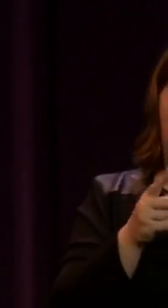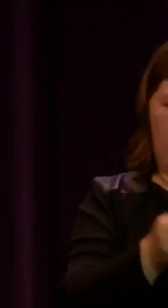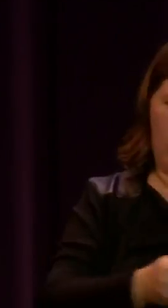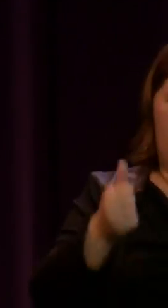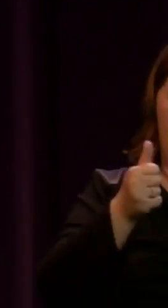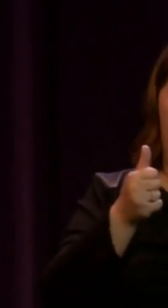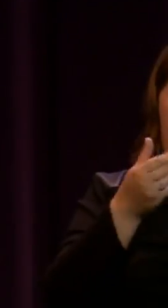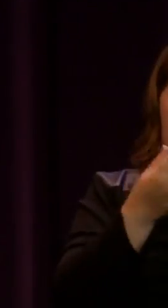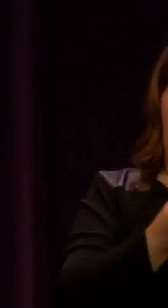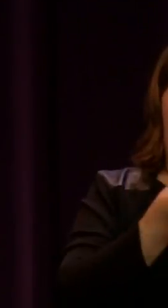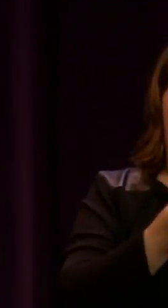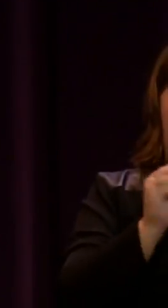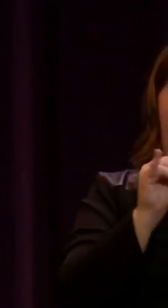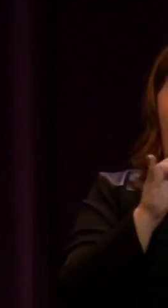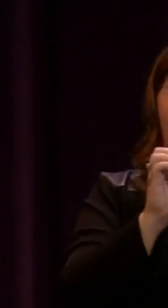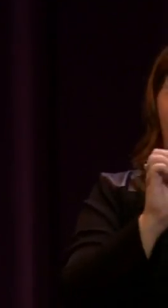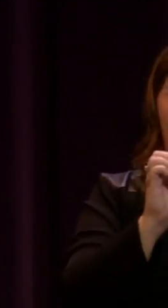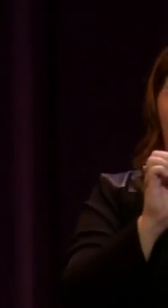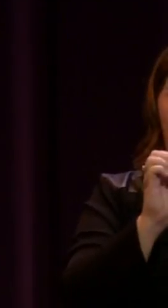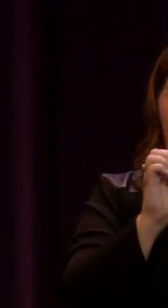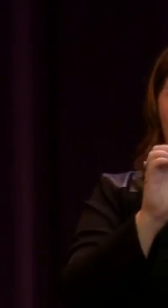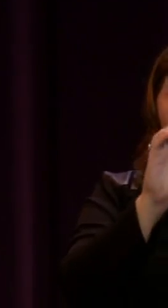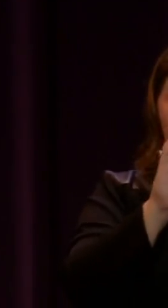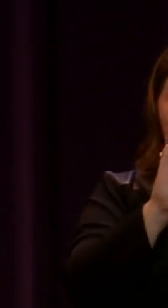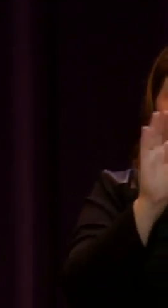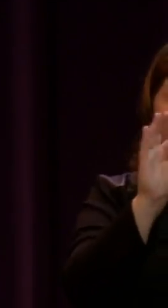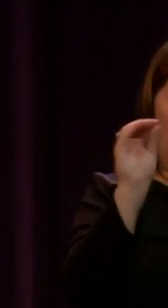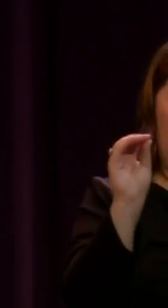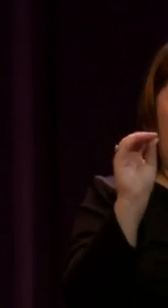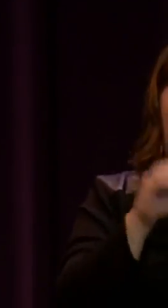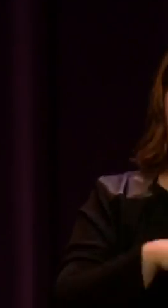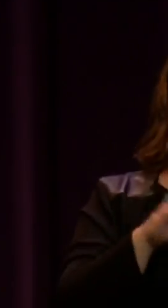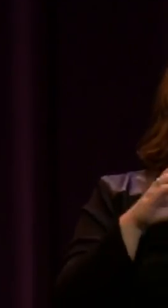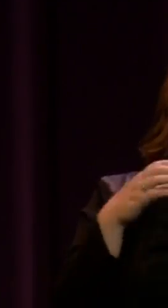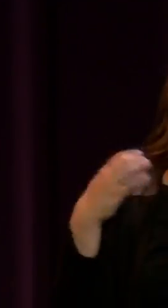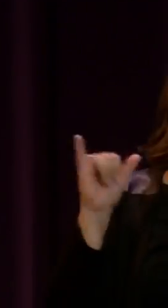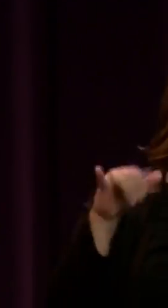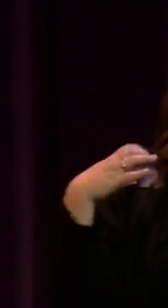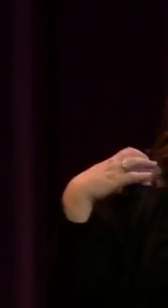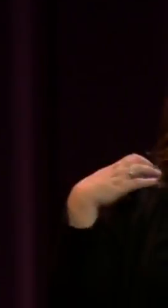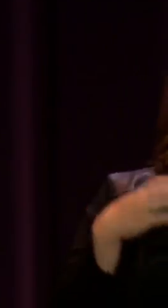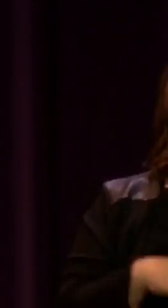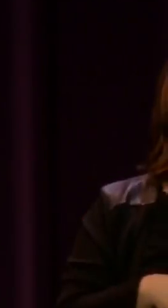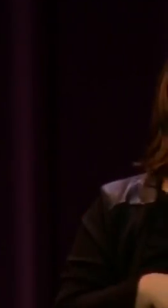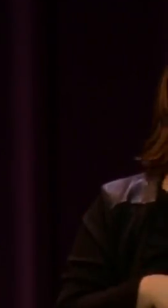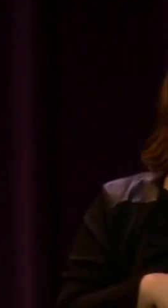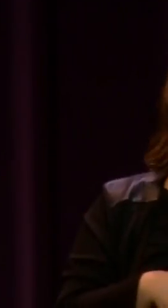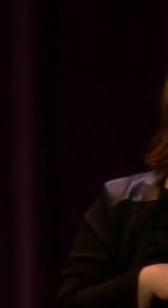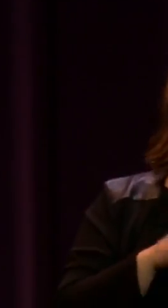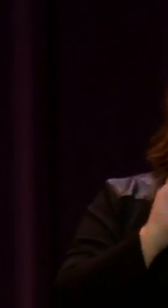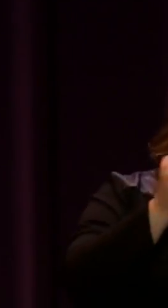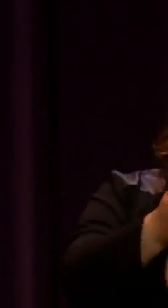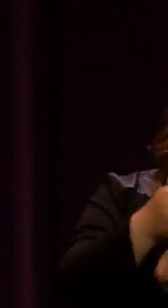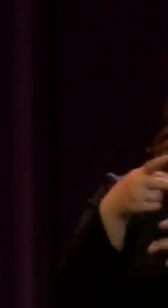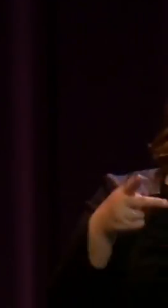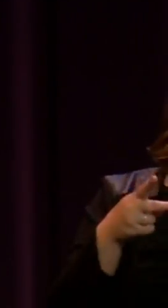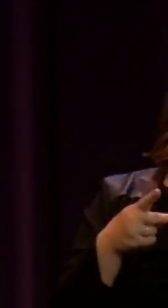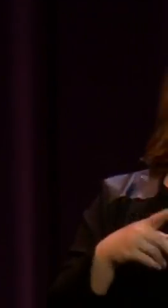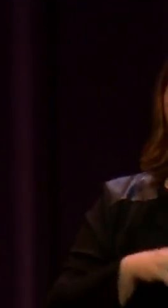OFFICER WAS CREATED IN OUR GOVERNMENT SO A NUMBER OF US WHO WERE ADVISING THE STATEHOOD COMMISSION ADVISED THAT WE